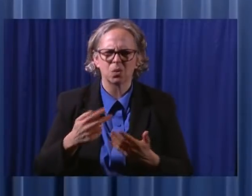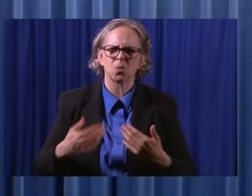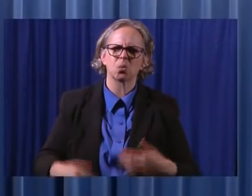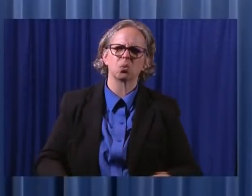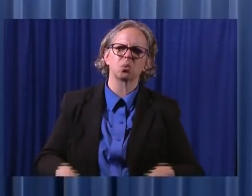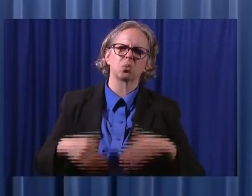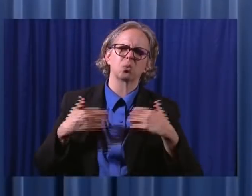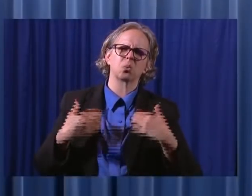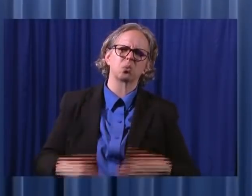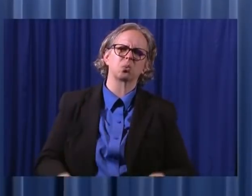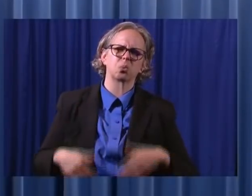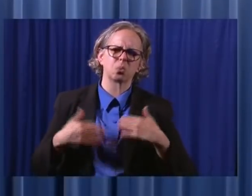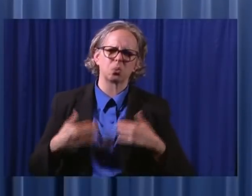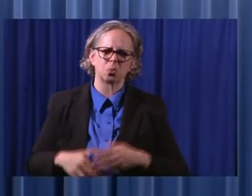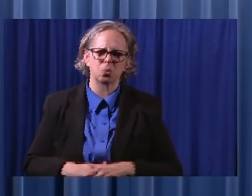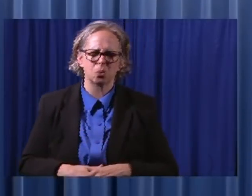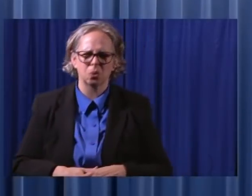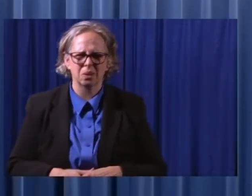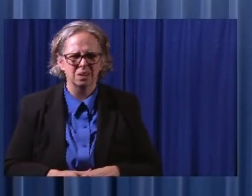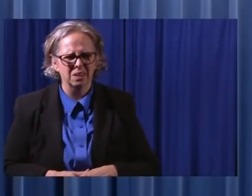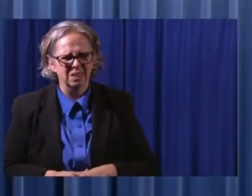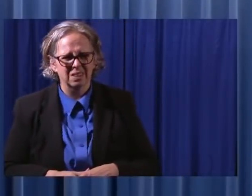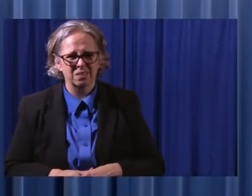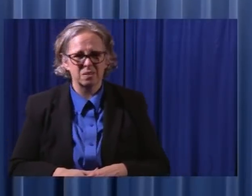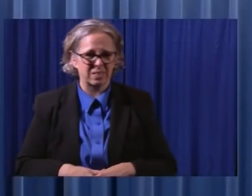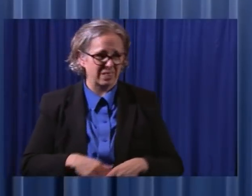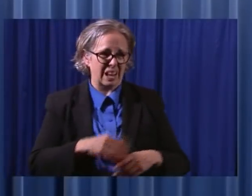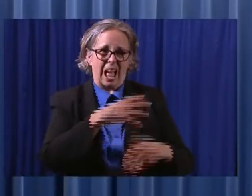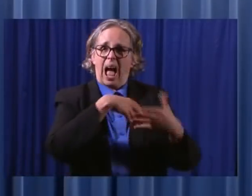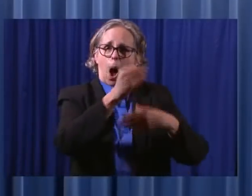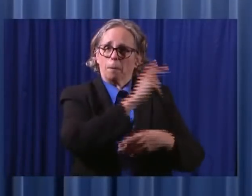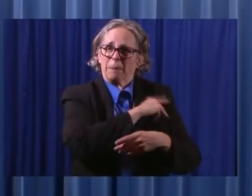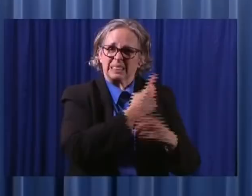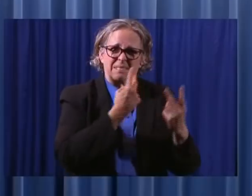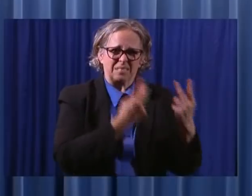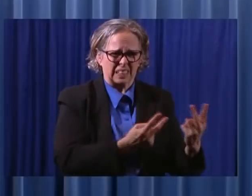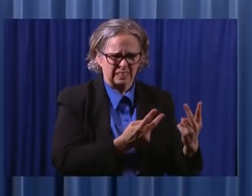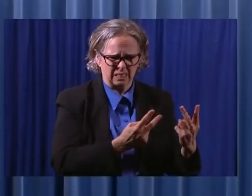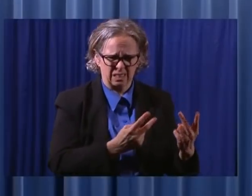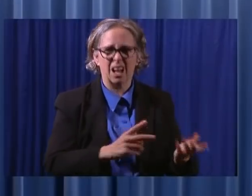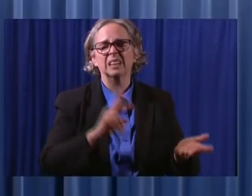COUNTY PER DAY DOUBLED. THE INCREASE IS NOT SIMPLY DO TO INCREASED TESTING.